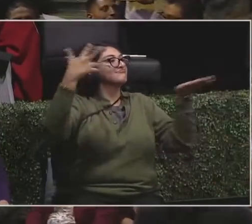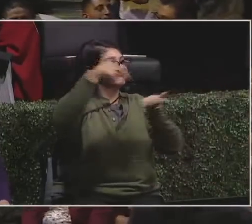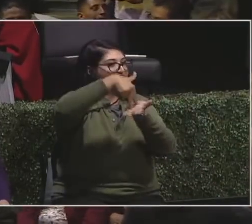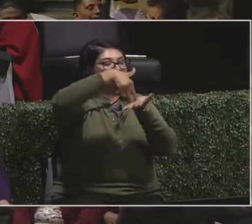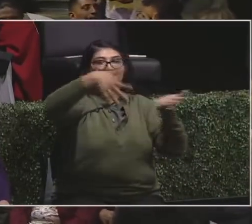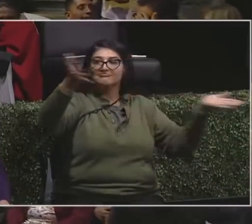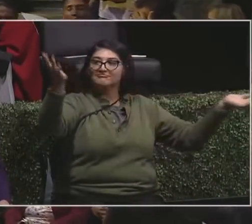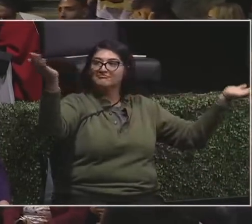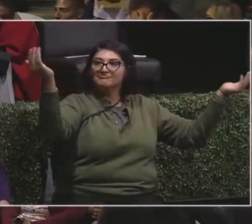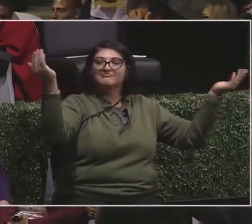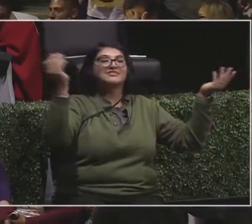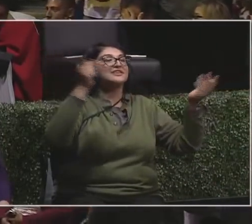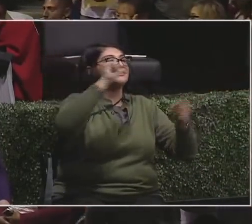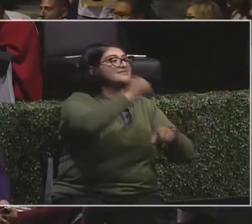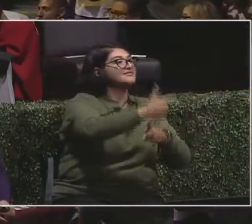ADD THE GRANDMOTHERS AND GRANDFATHERS.